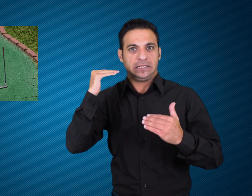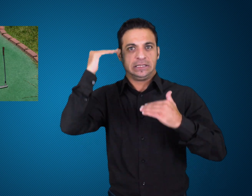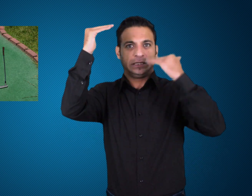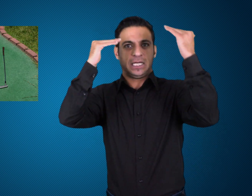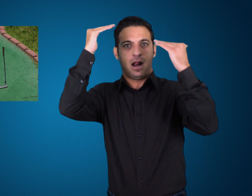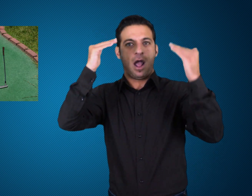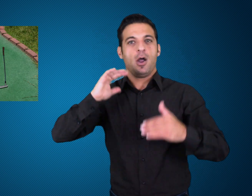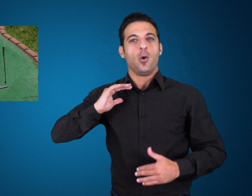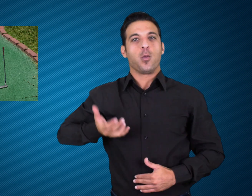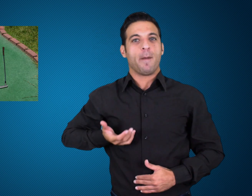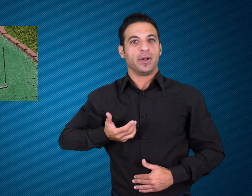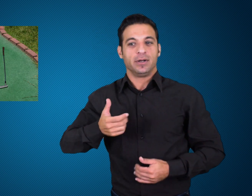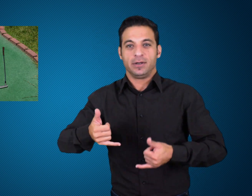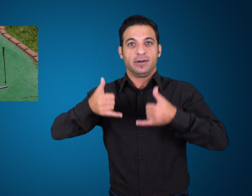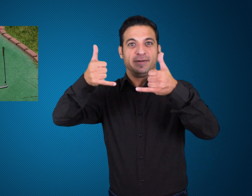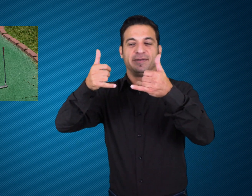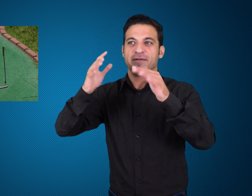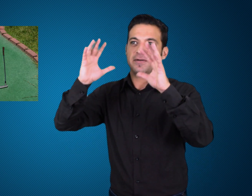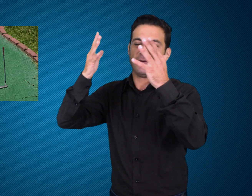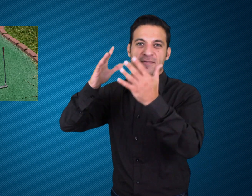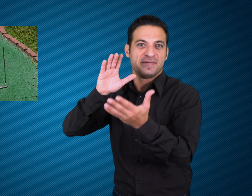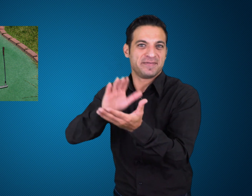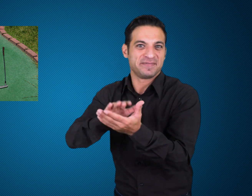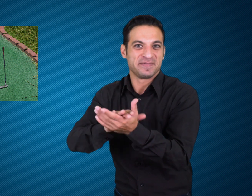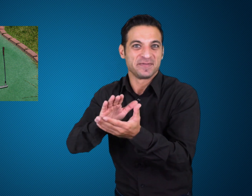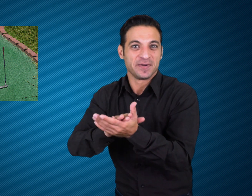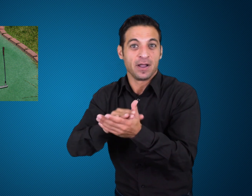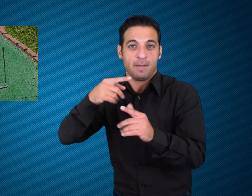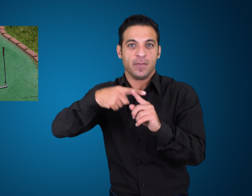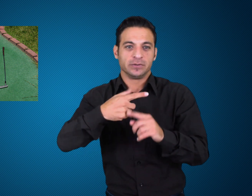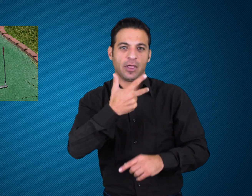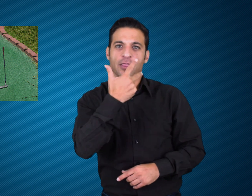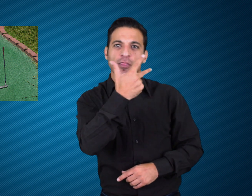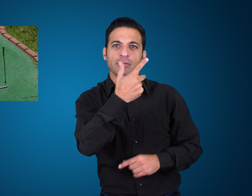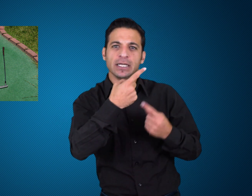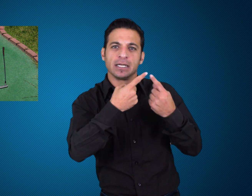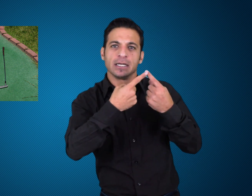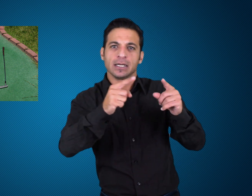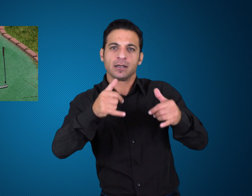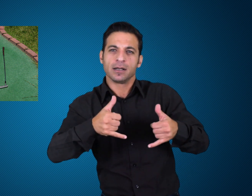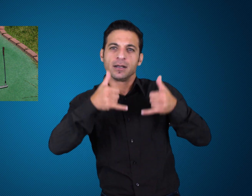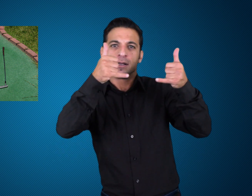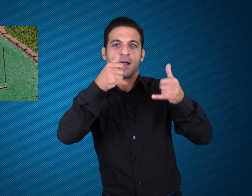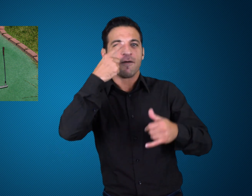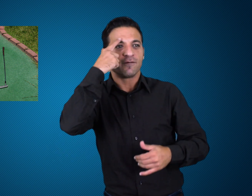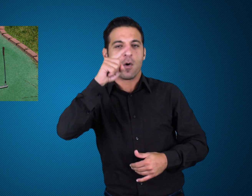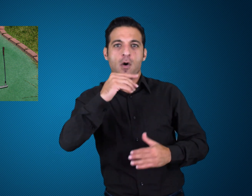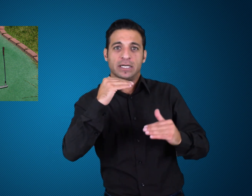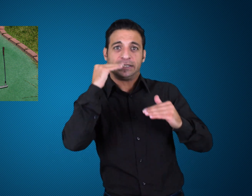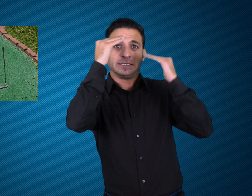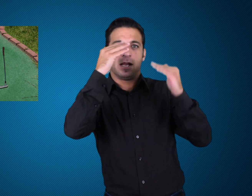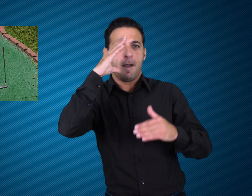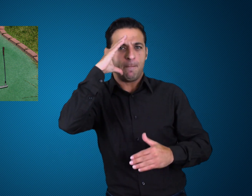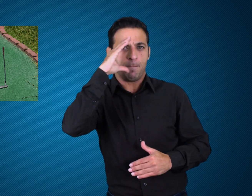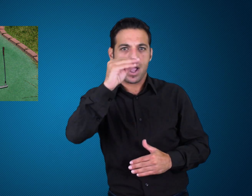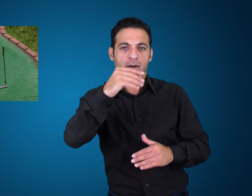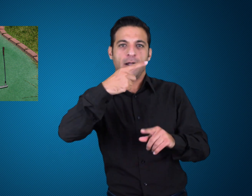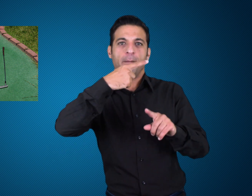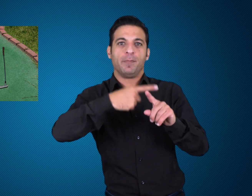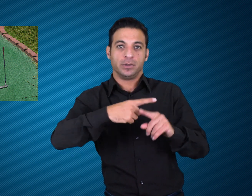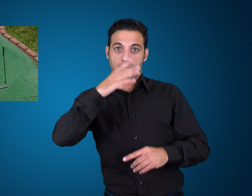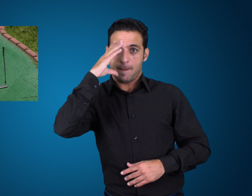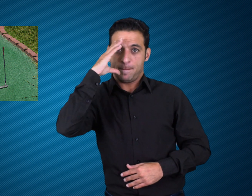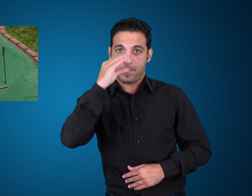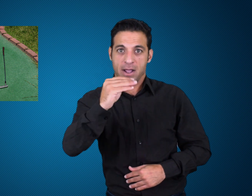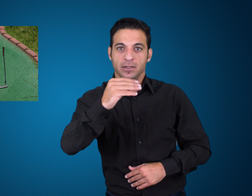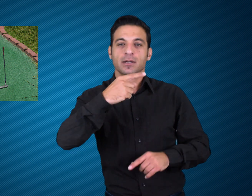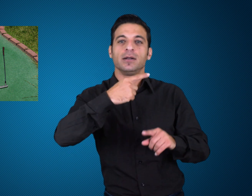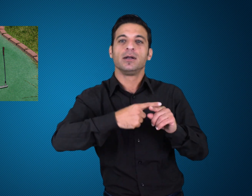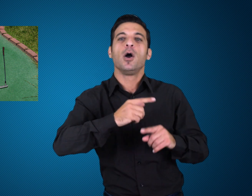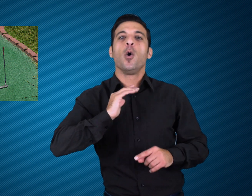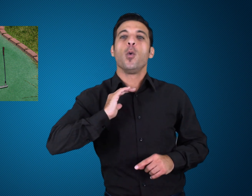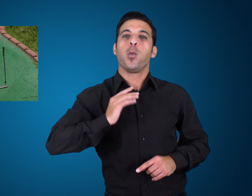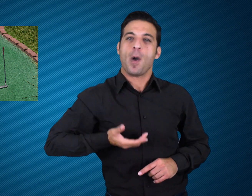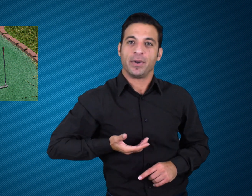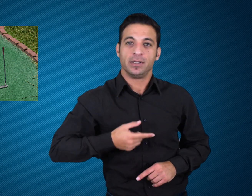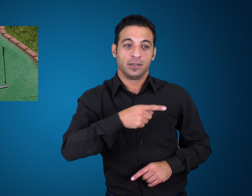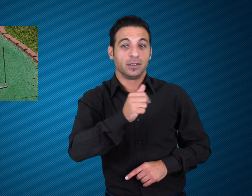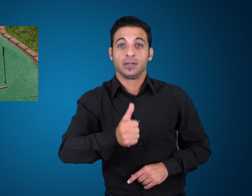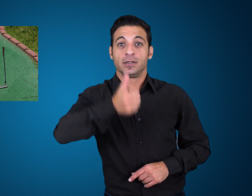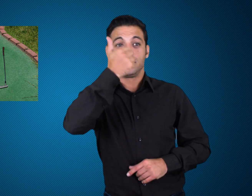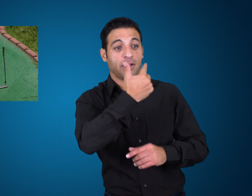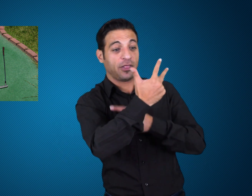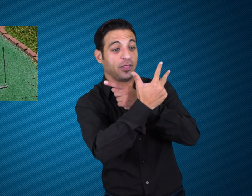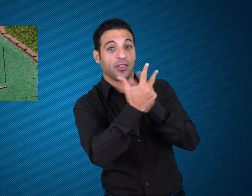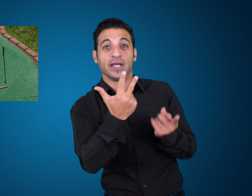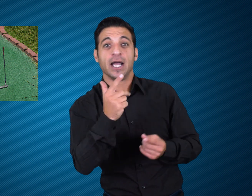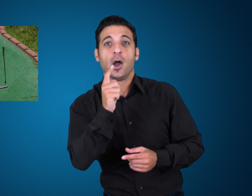were won by Italians.